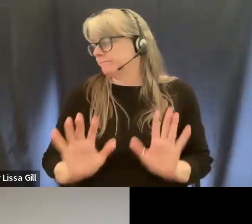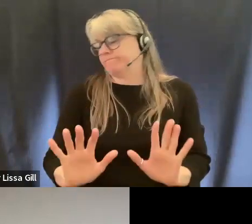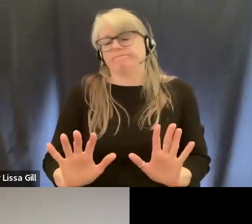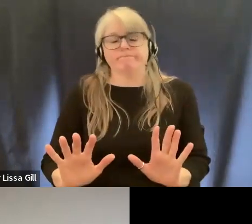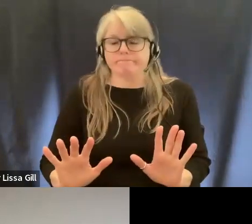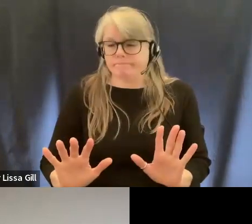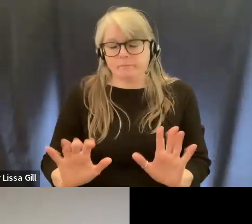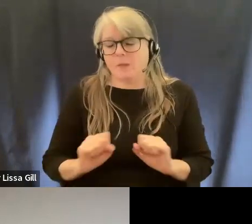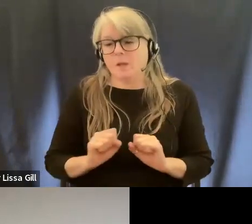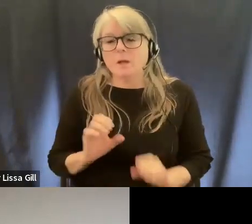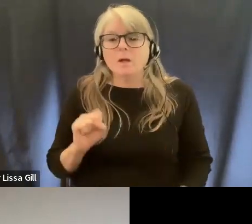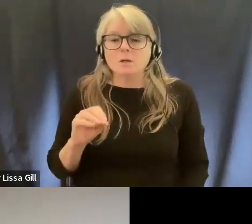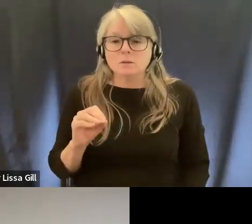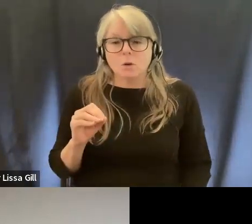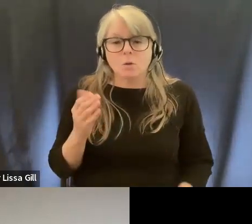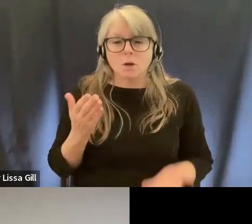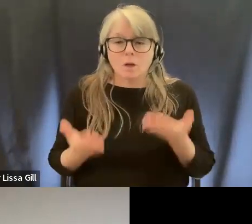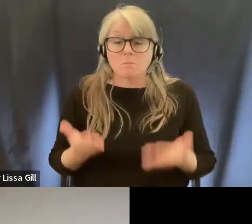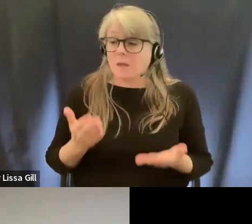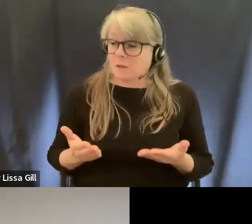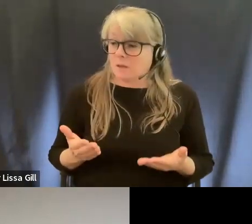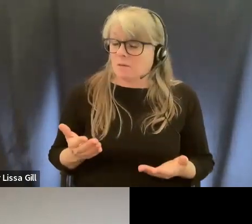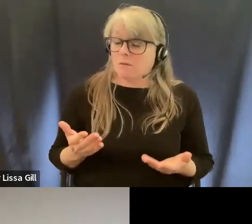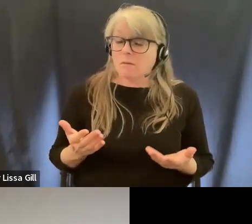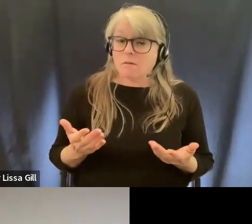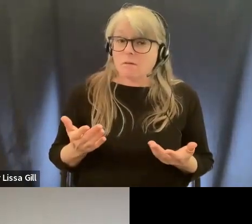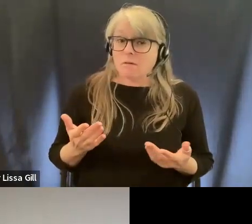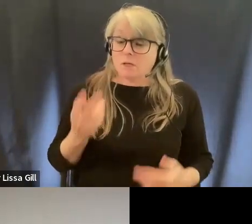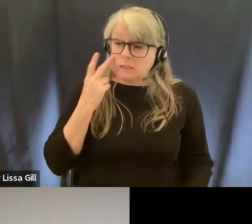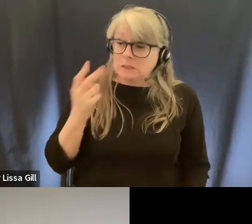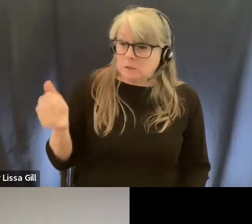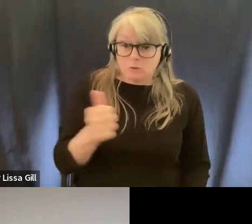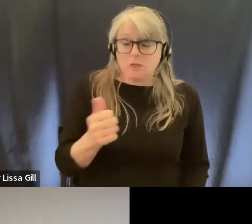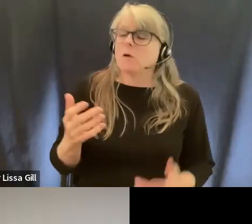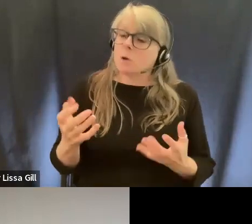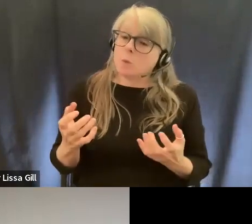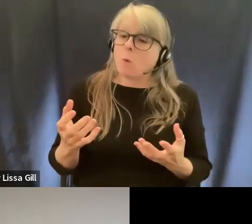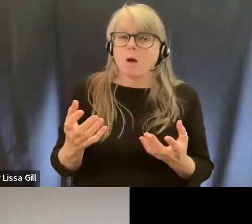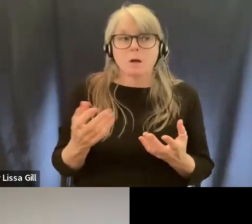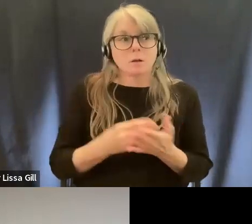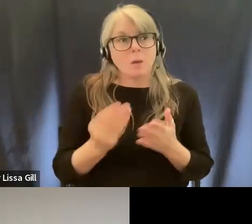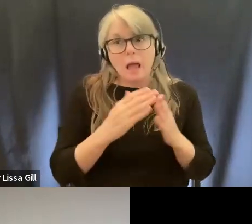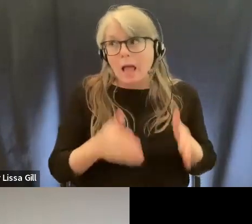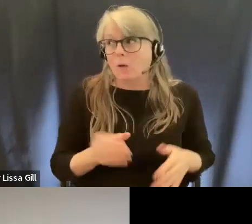So maybe you find your place self in a place where You want to buy a house or you want to downsize.